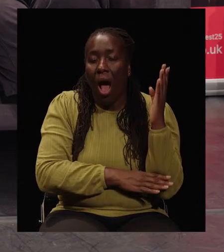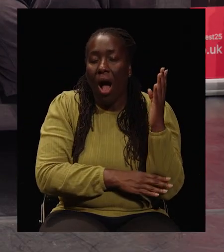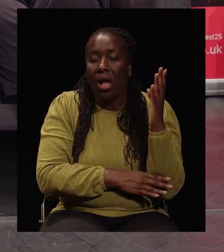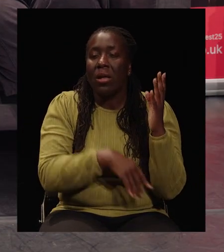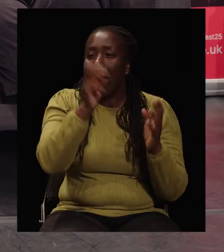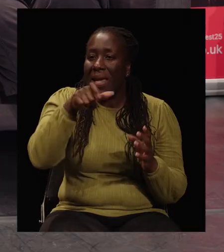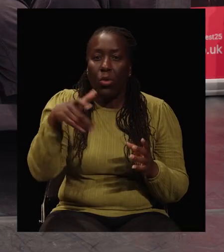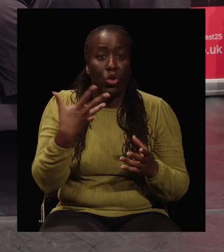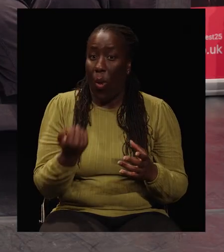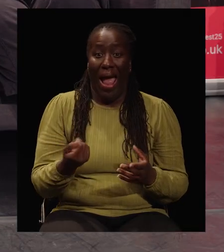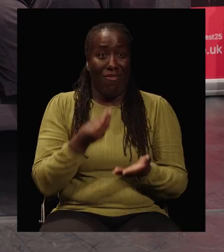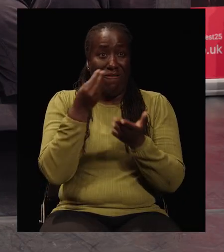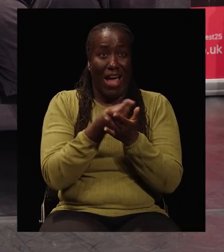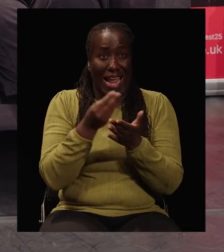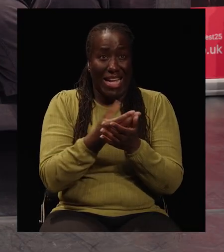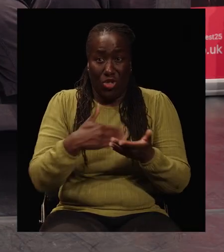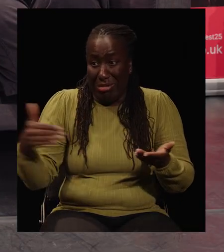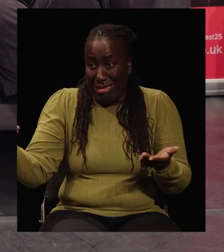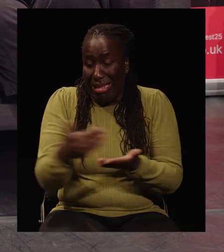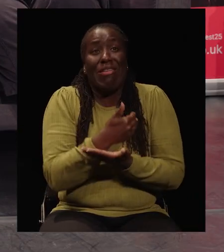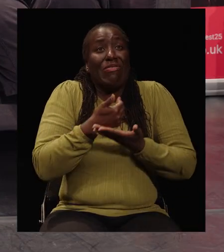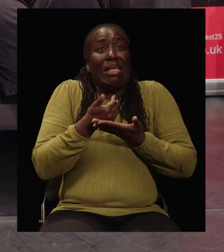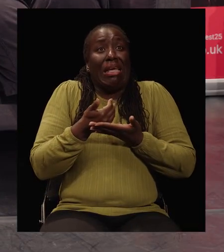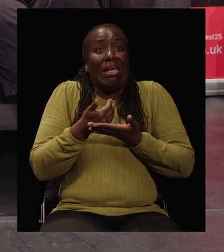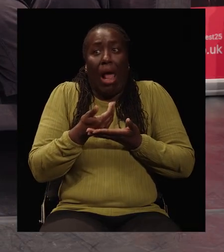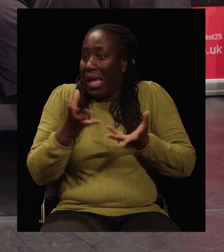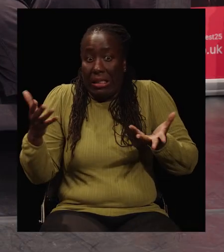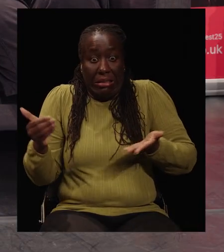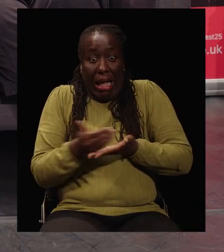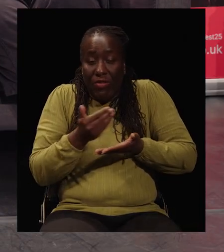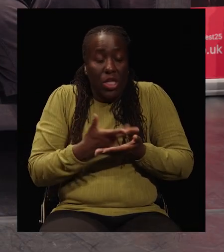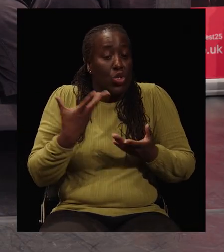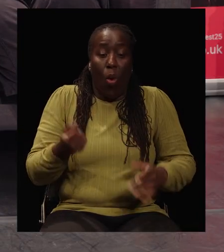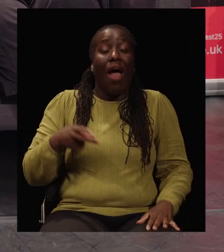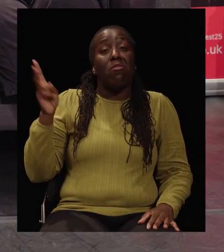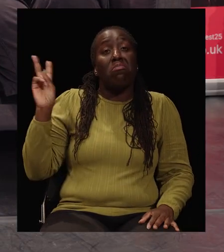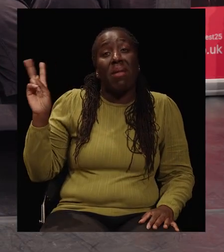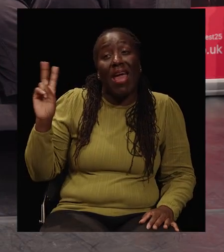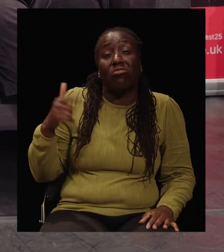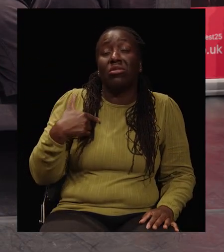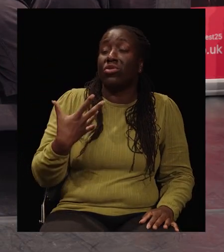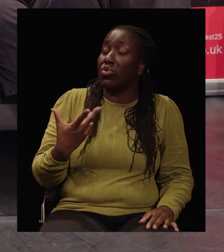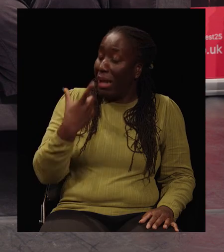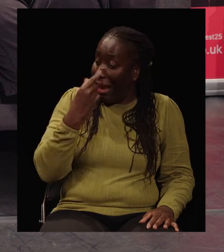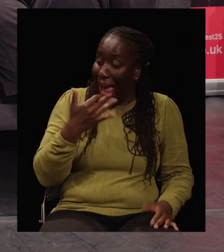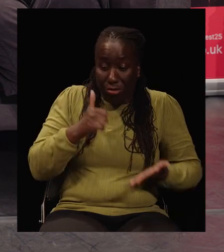or a financial safety net to fall back on. They don't have parents who can support them